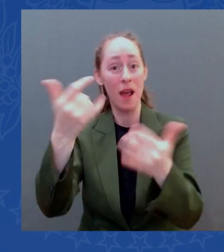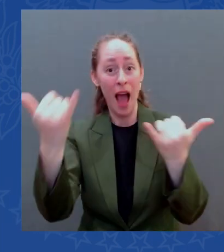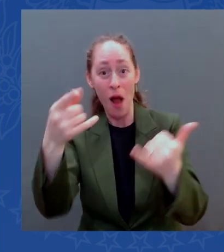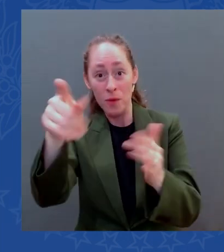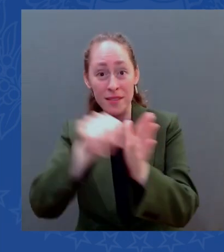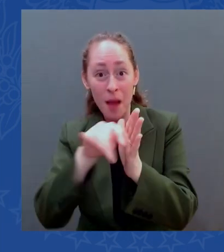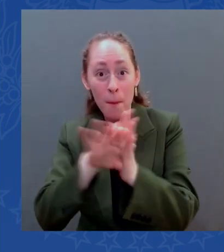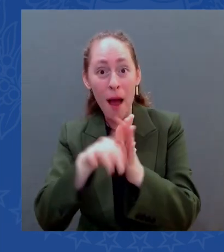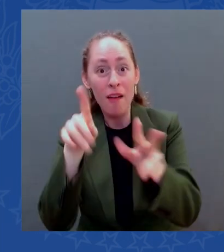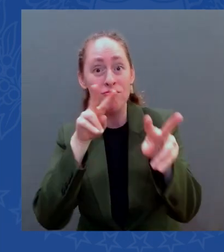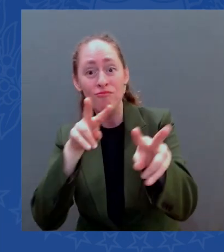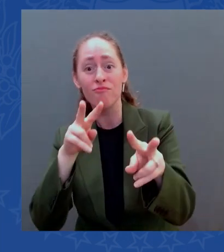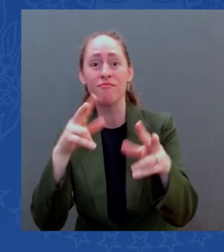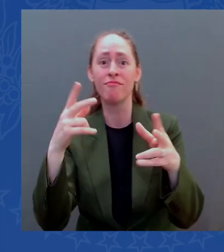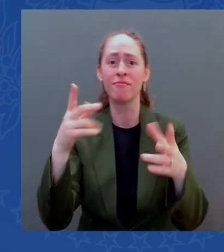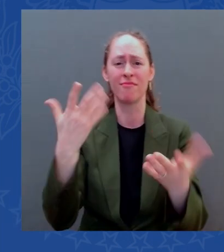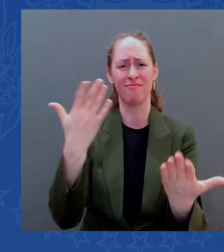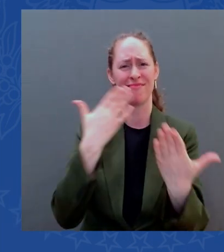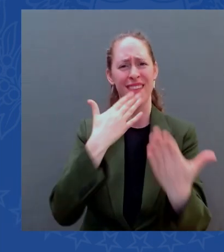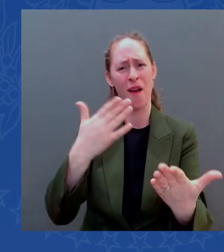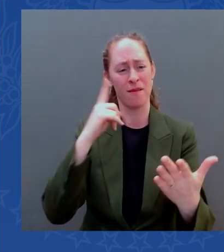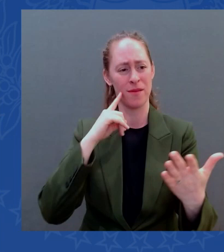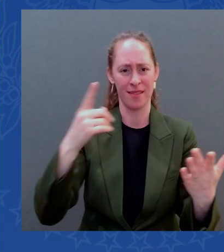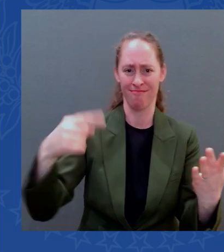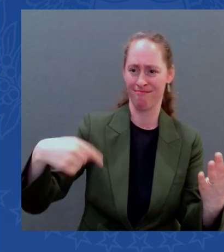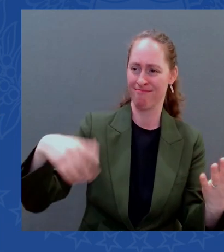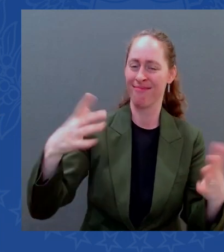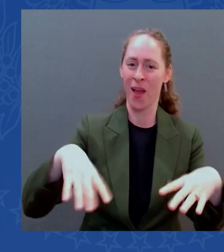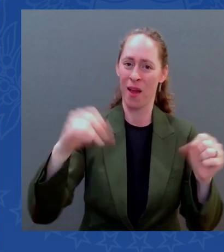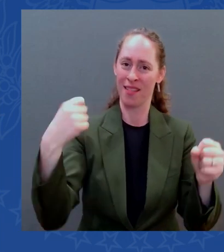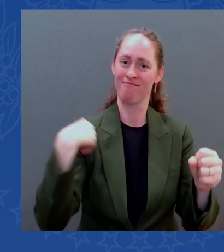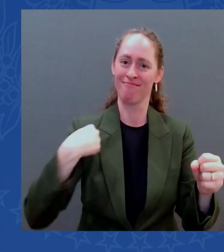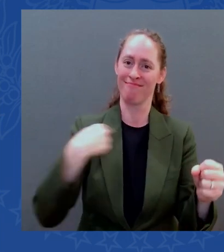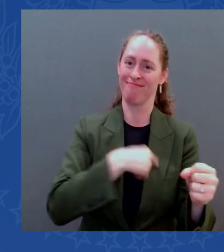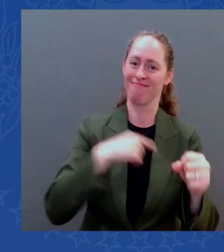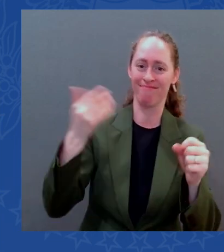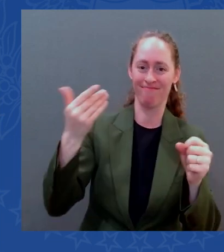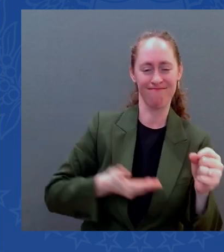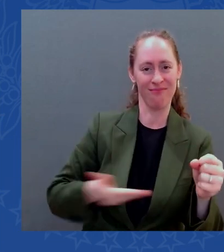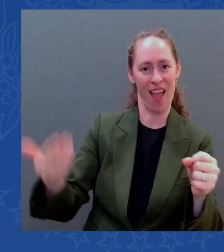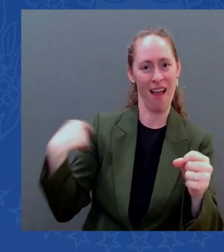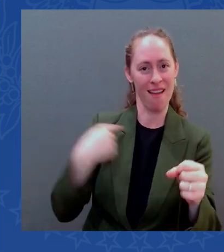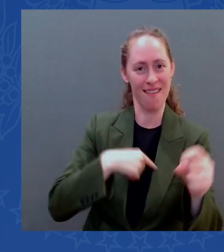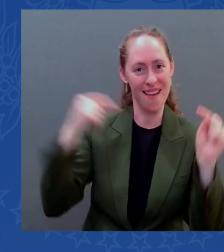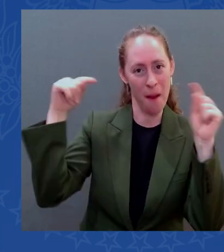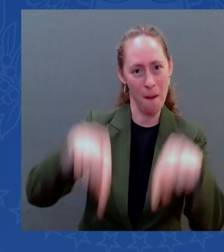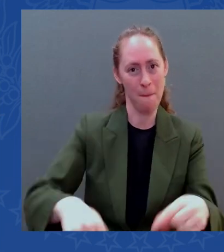It's a tremendous honor to be here -- tremendous -- at the White House celebrating our back-to-back Stanley Cups.